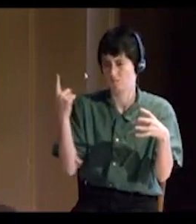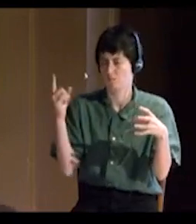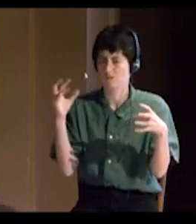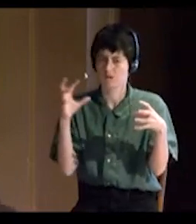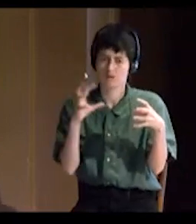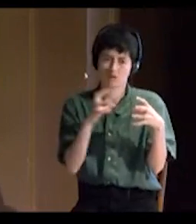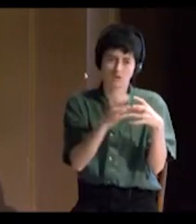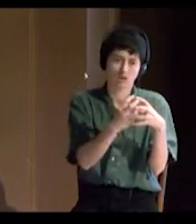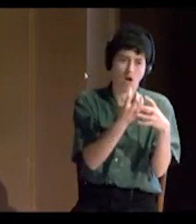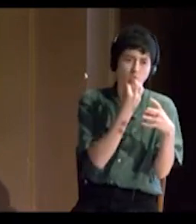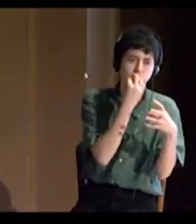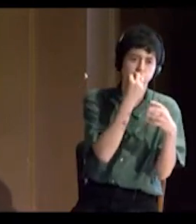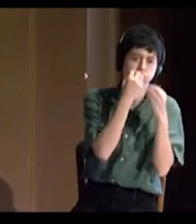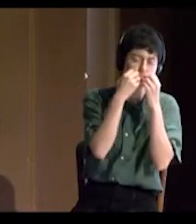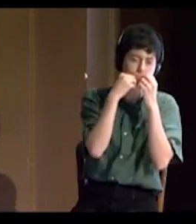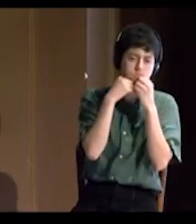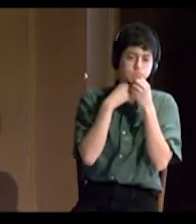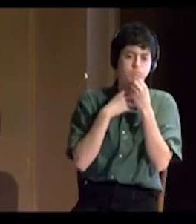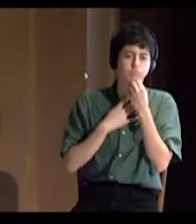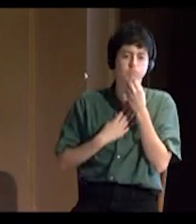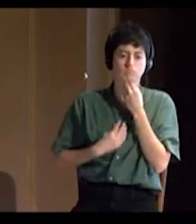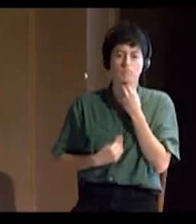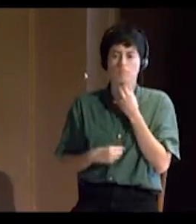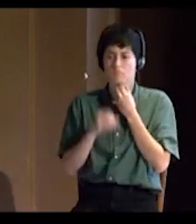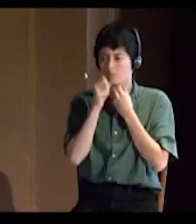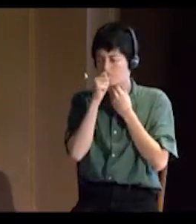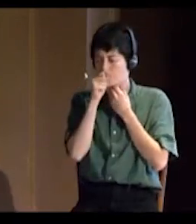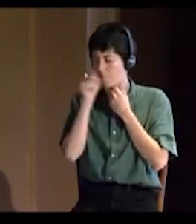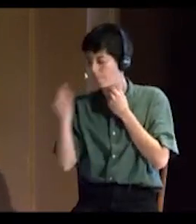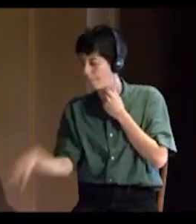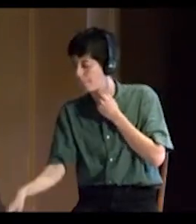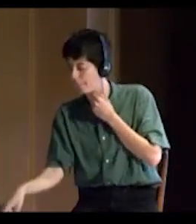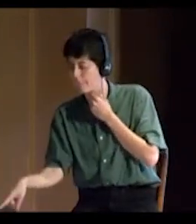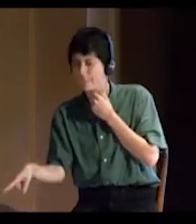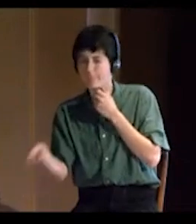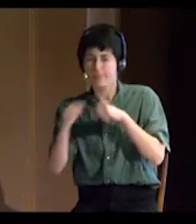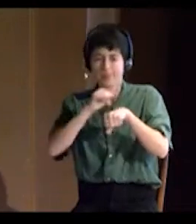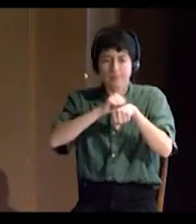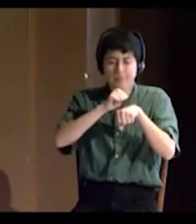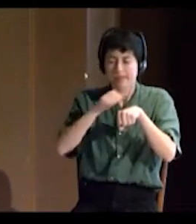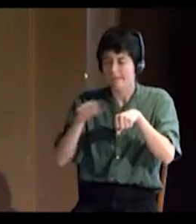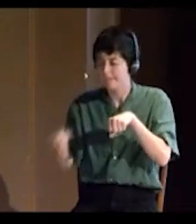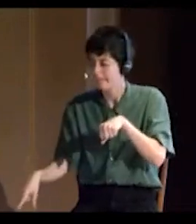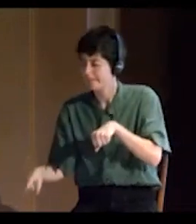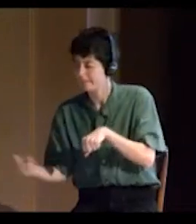A lot of those racemes though are structures that you're gonna produce a lot more fruits,